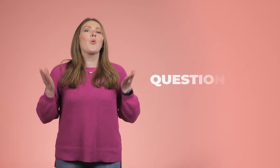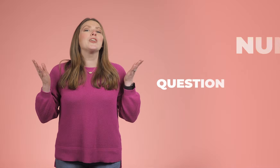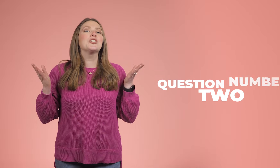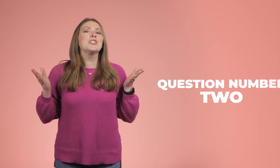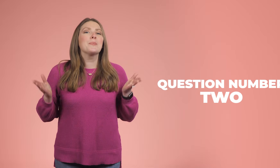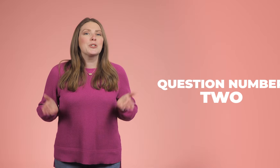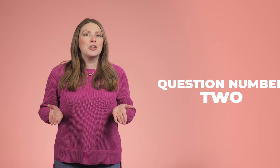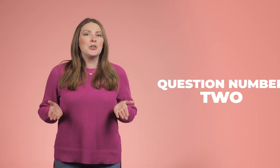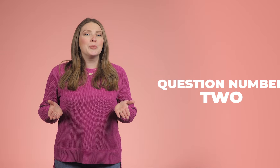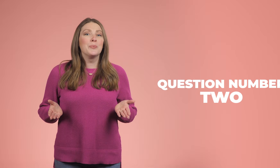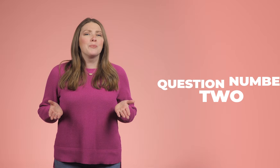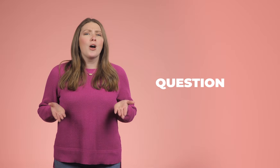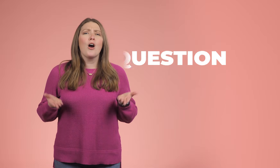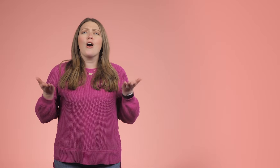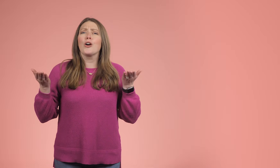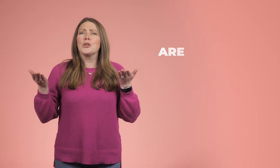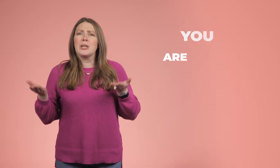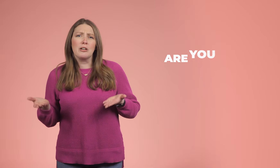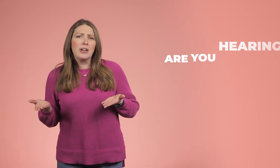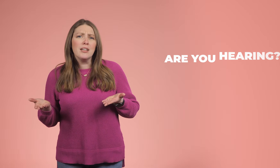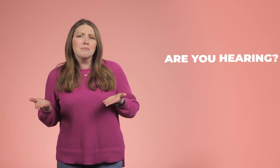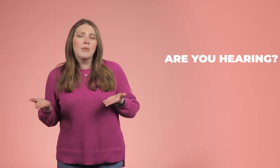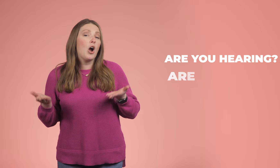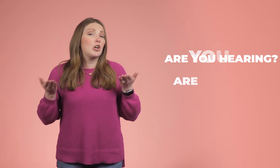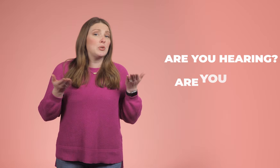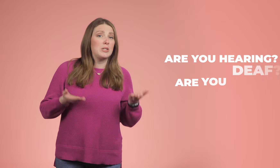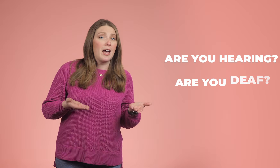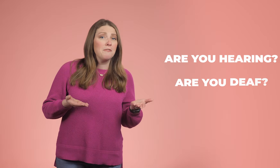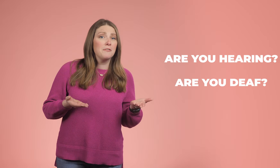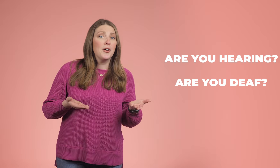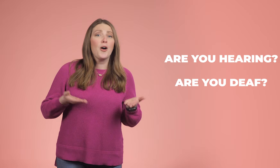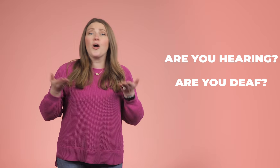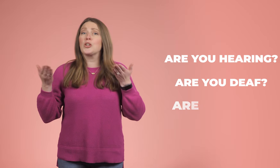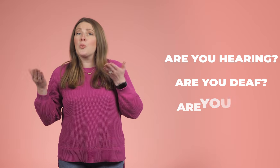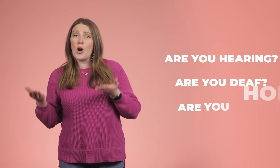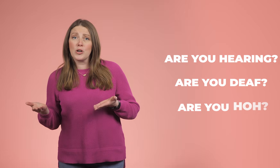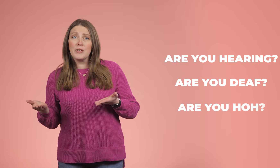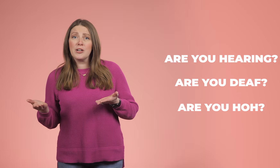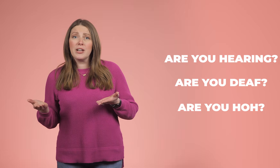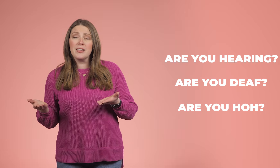Question number two. Are you hearing? Are you deaf? Are you hard of hearing?